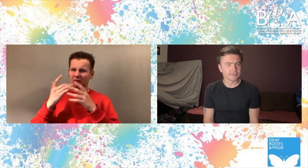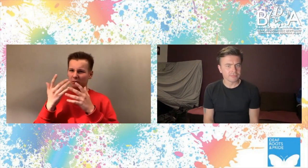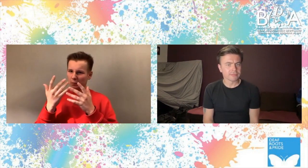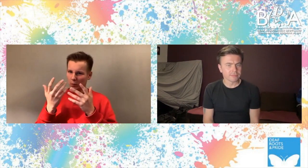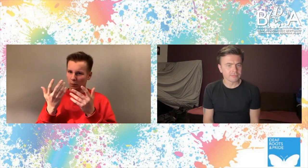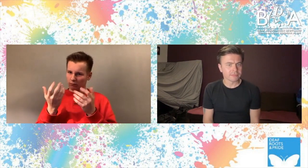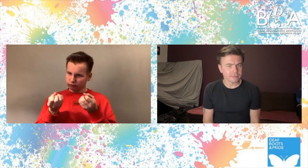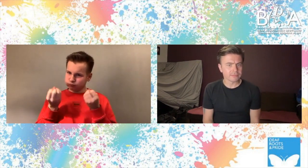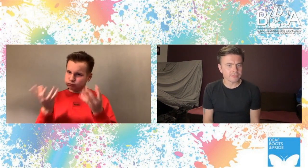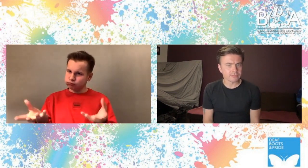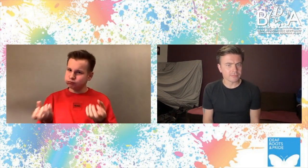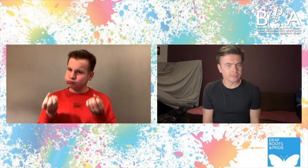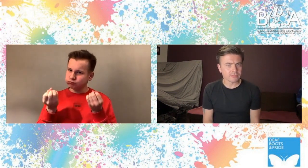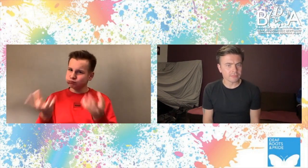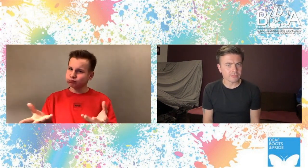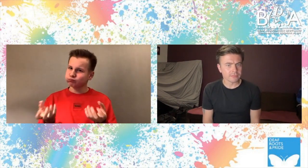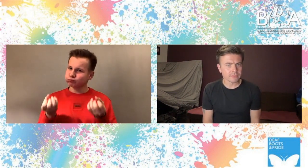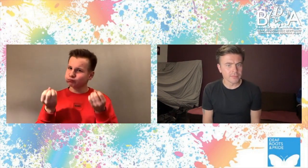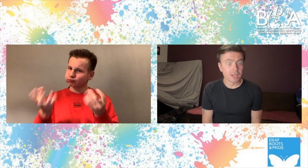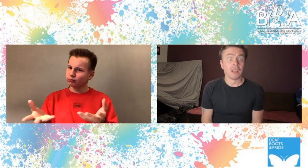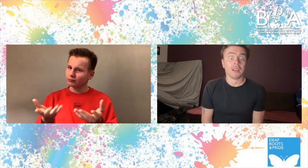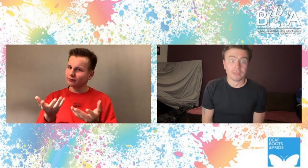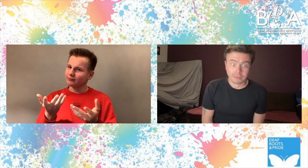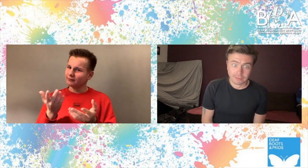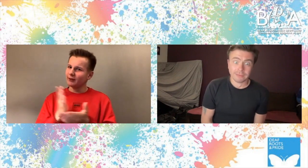does it cost a lot to start up?